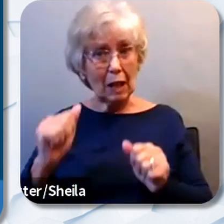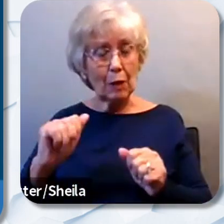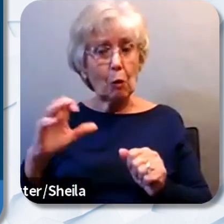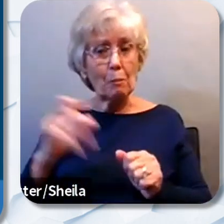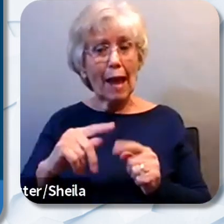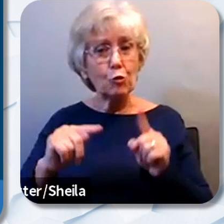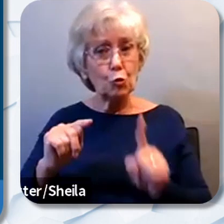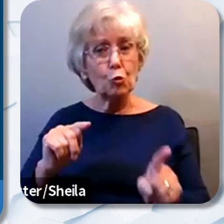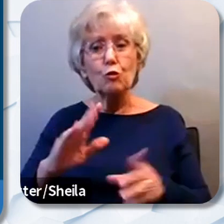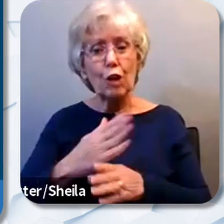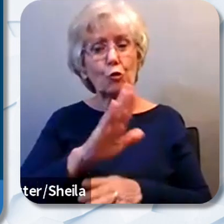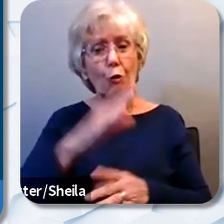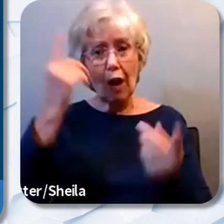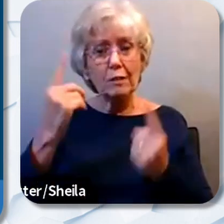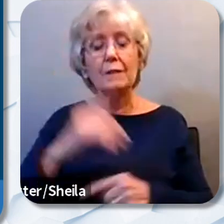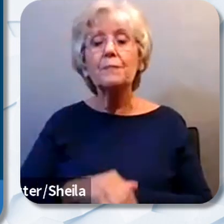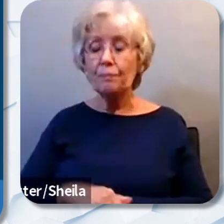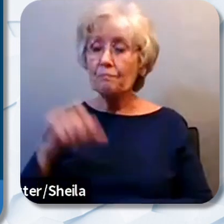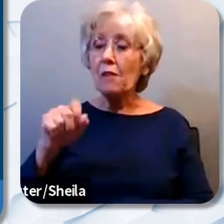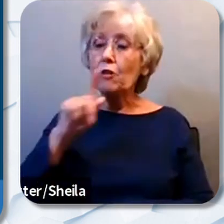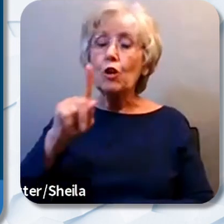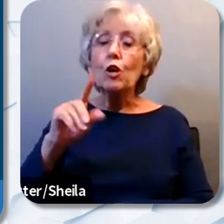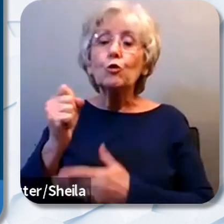you share your thoughts on this. Stephanie Ceminsky: year so some steps that we've taken